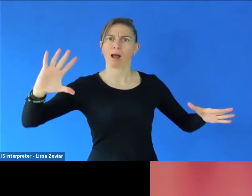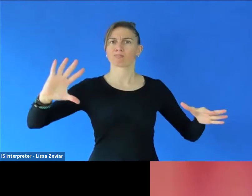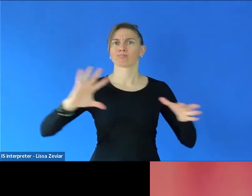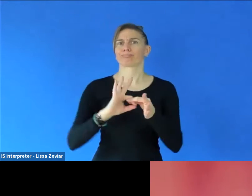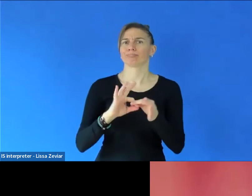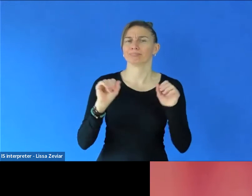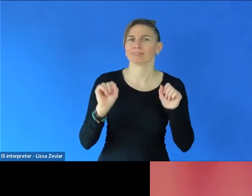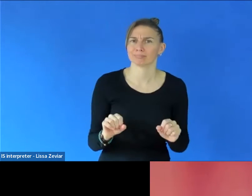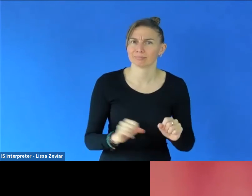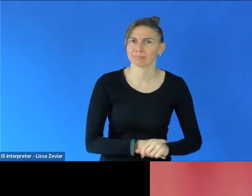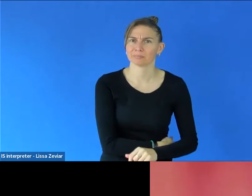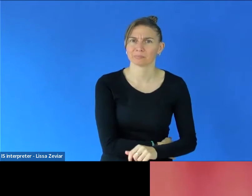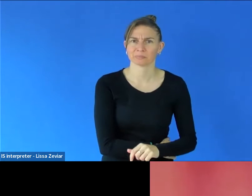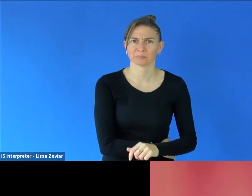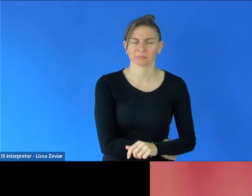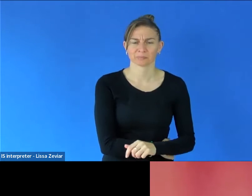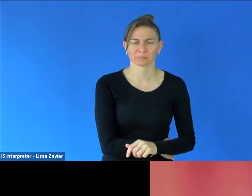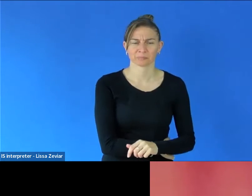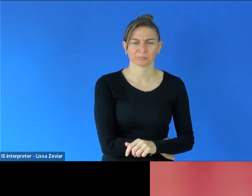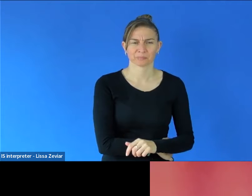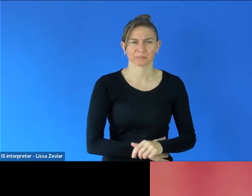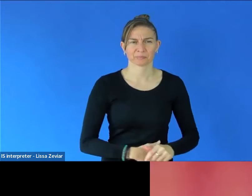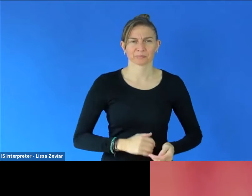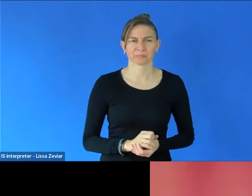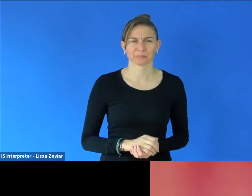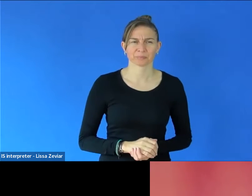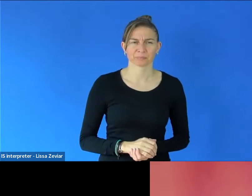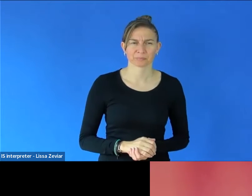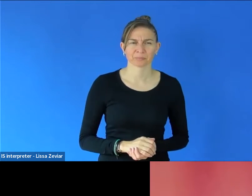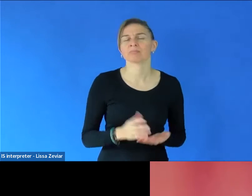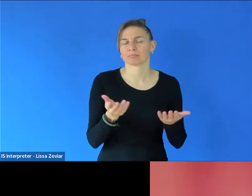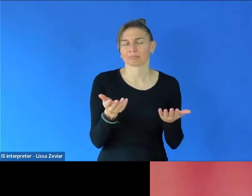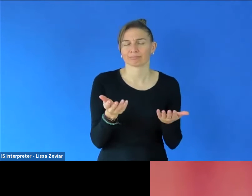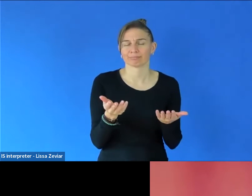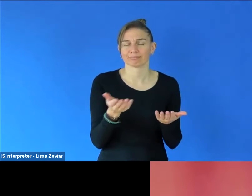You know that whenever we go for employment sector,